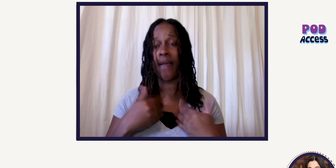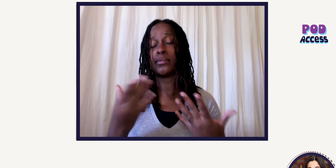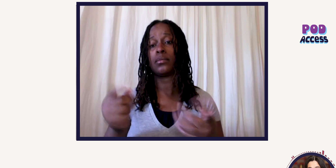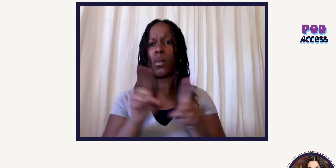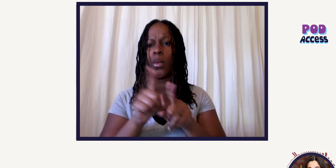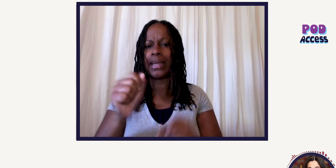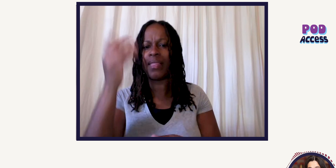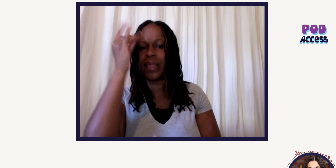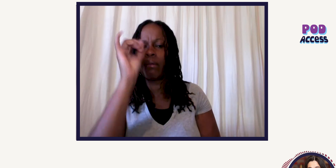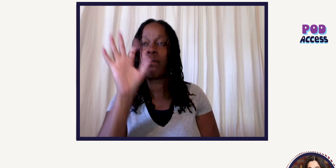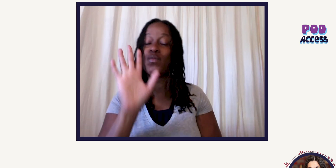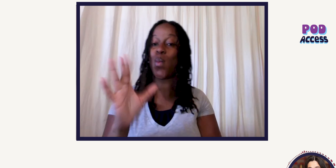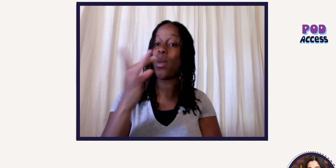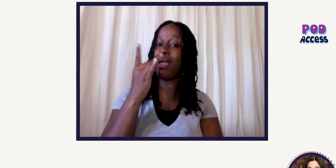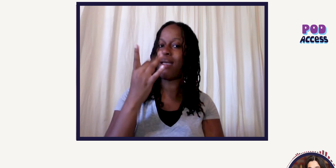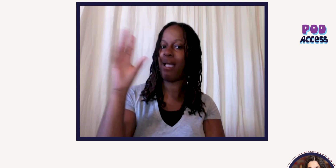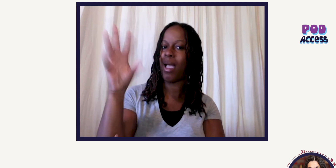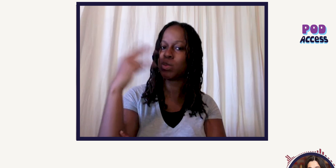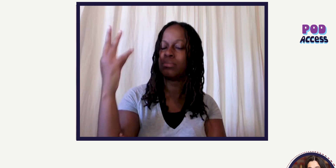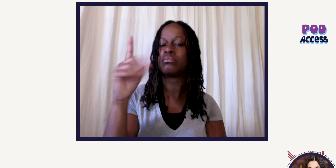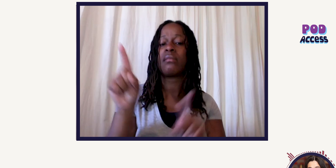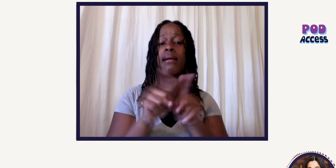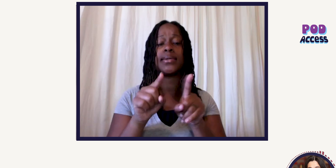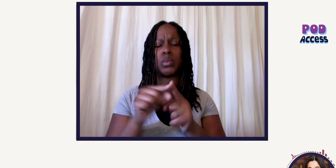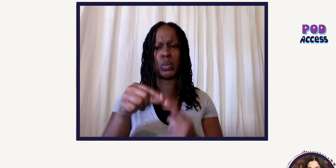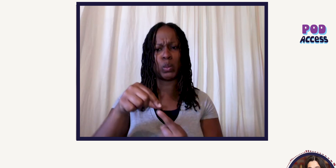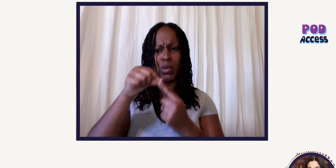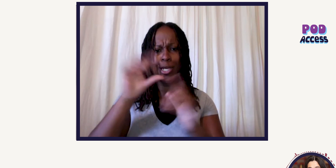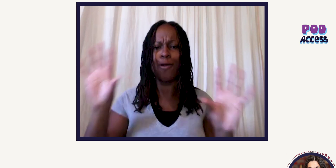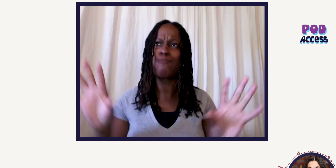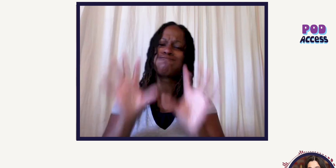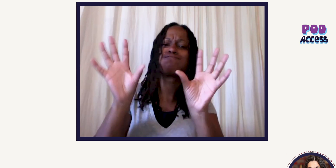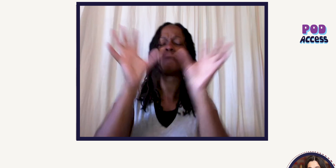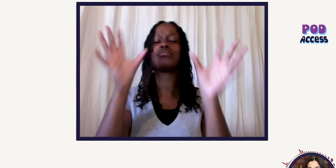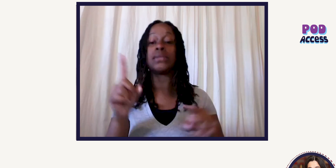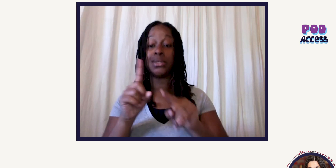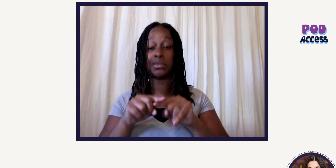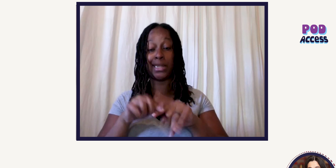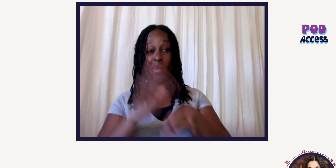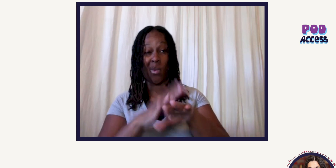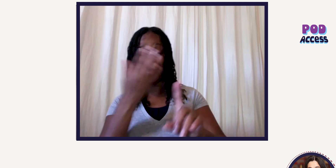You can also think of your lighthouse as uniquely decorated, depending on the vibe you wanna display to other people.